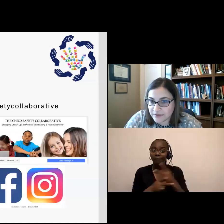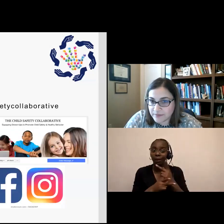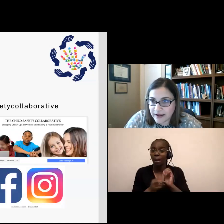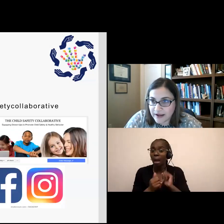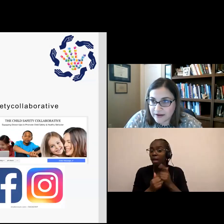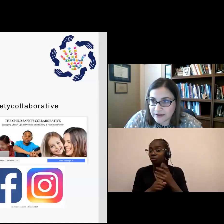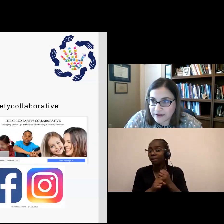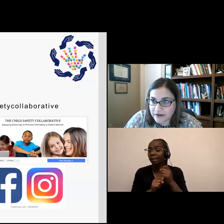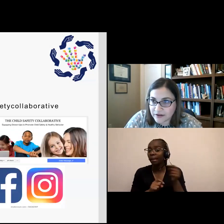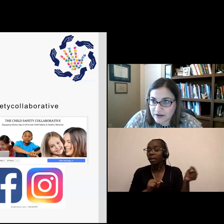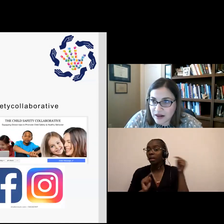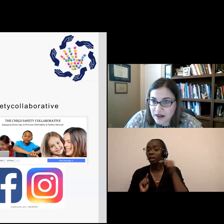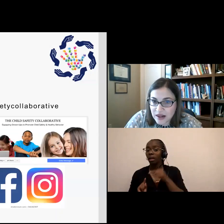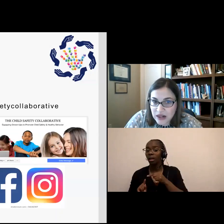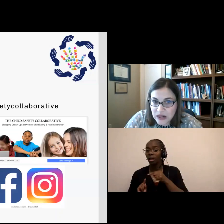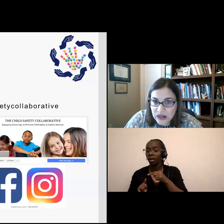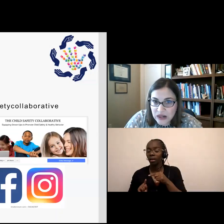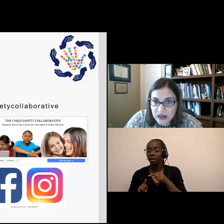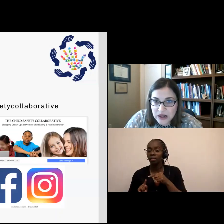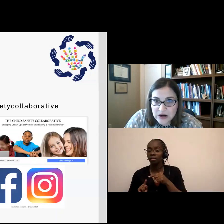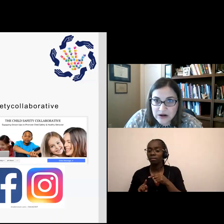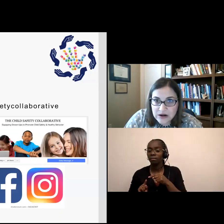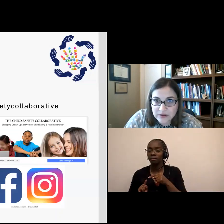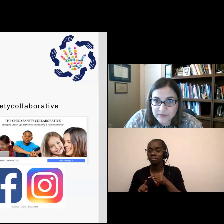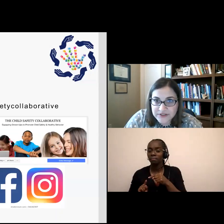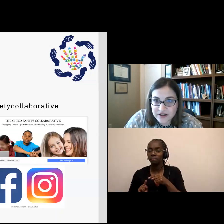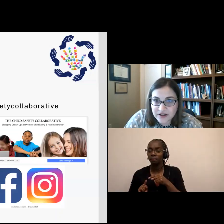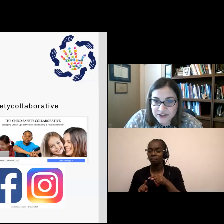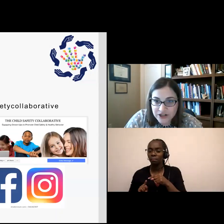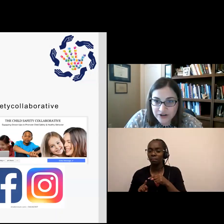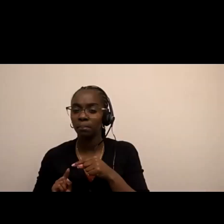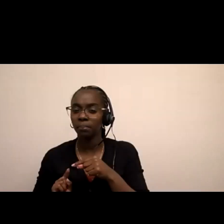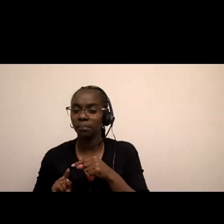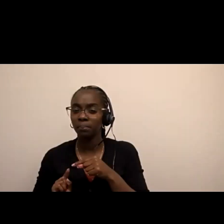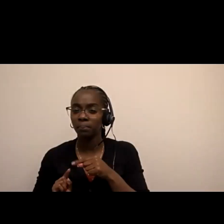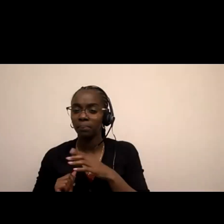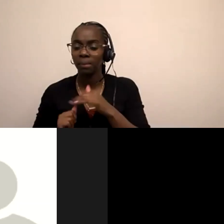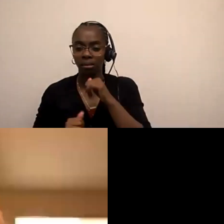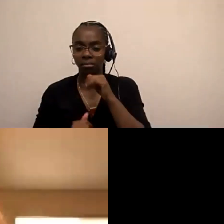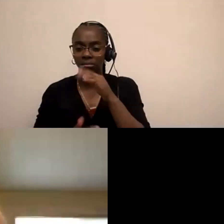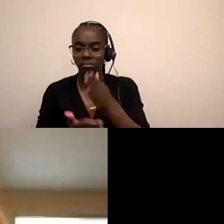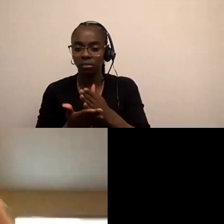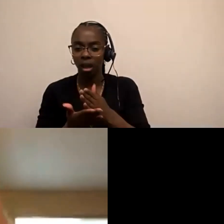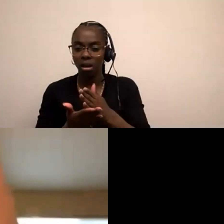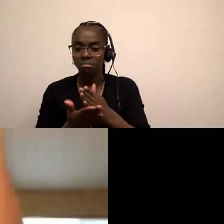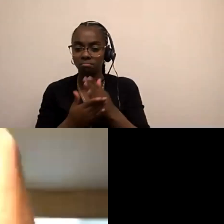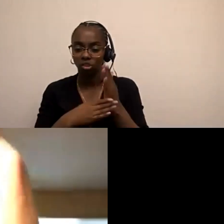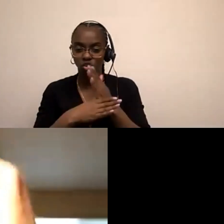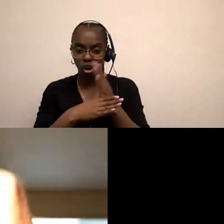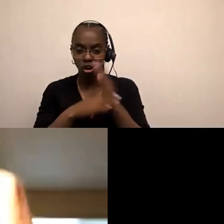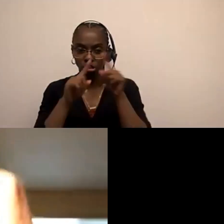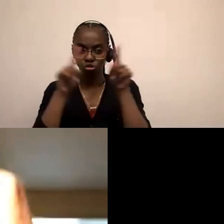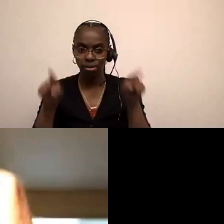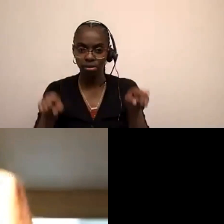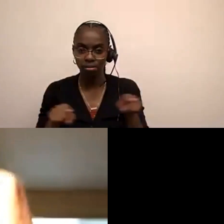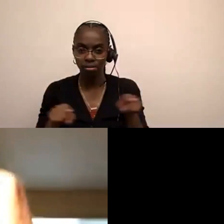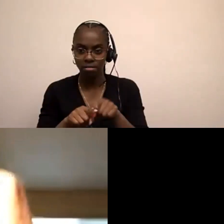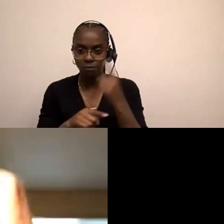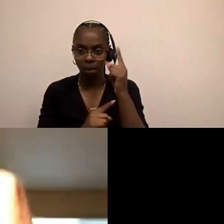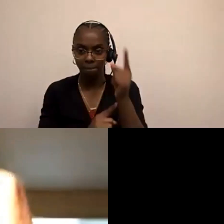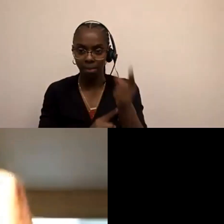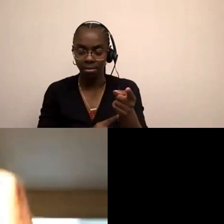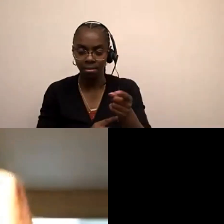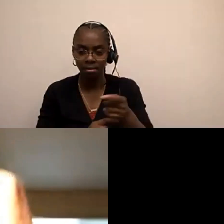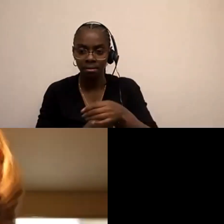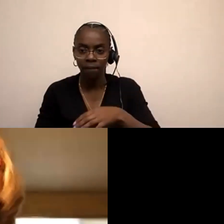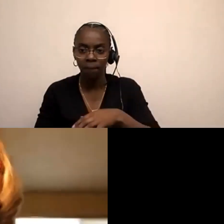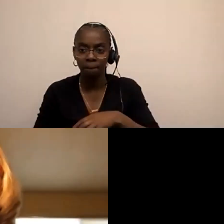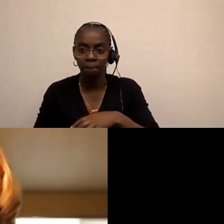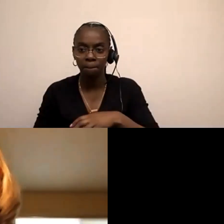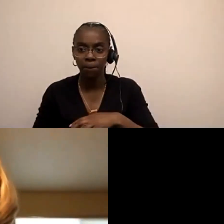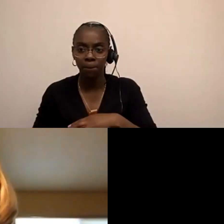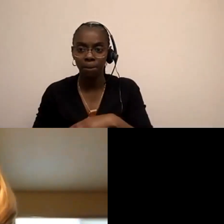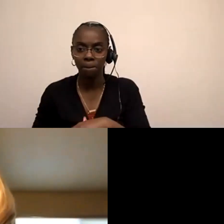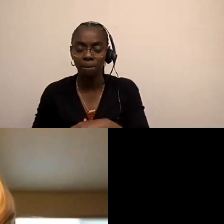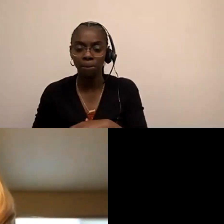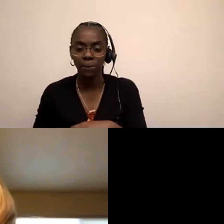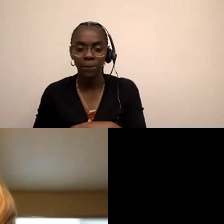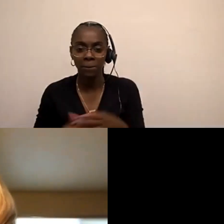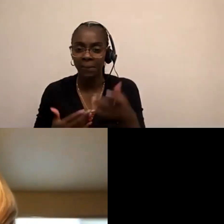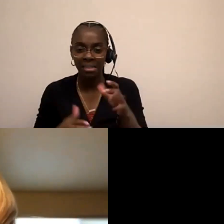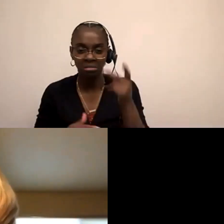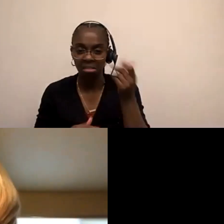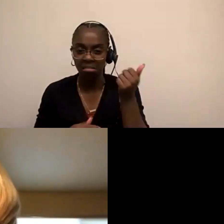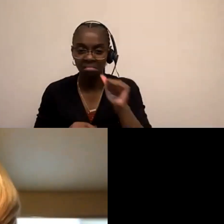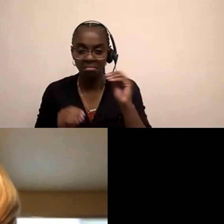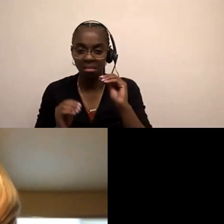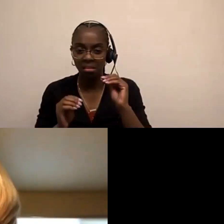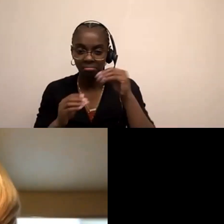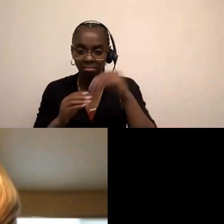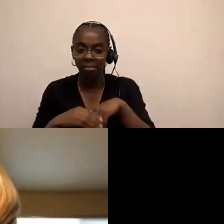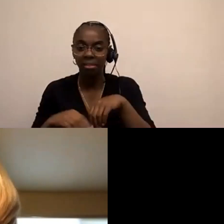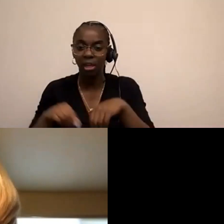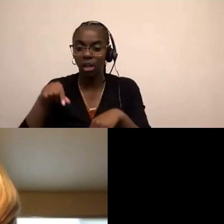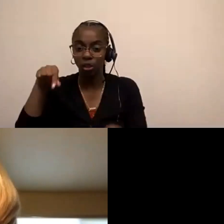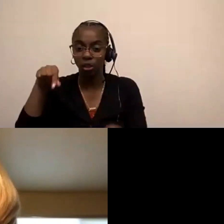TO GET BACK. I AM GOING TO STOP MY SHARING FOR A MINUTE. I DON'T SEE ANYTHING IN THE Q AND A. IF YOU